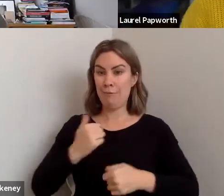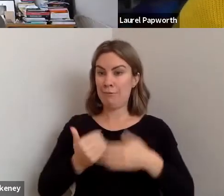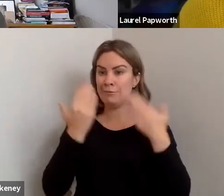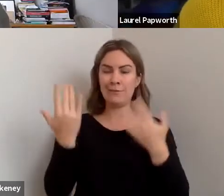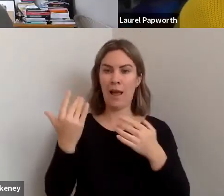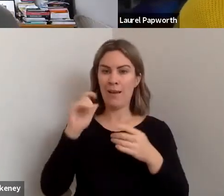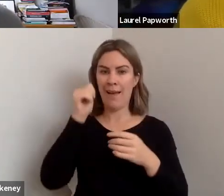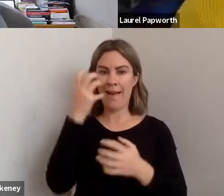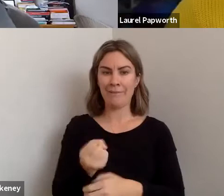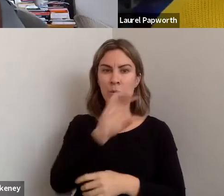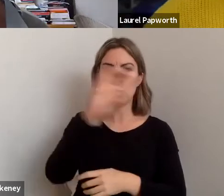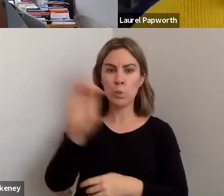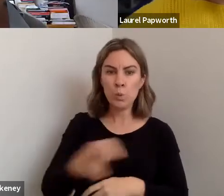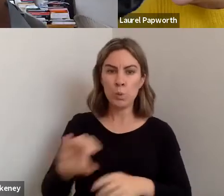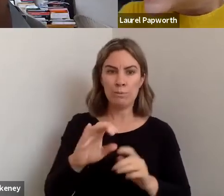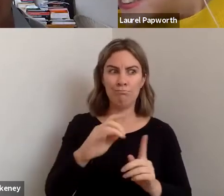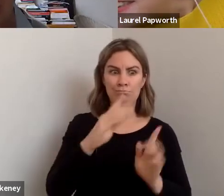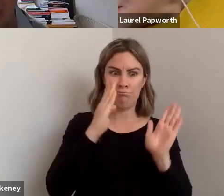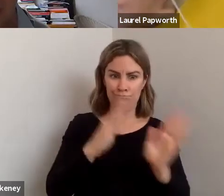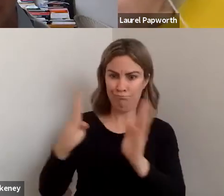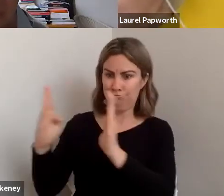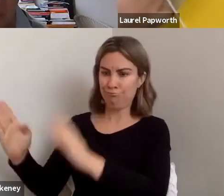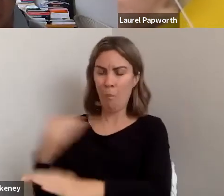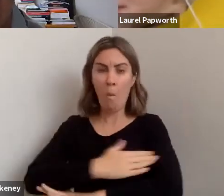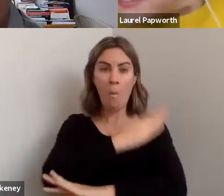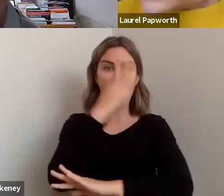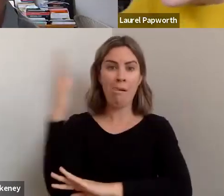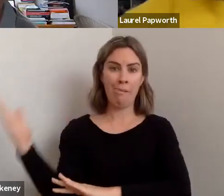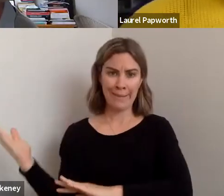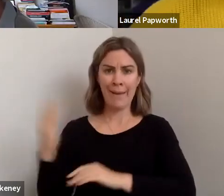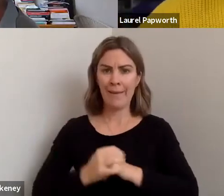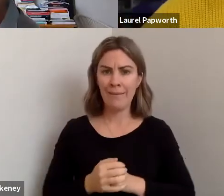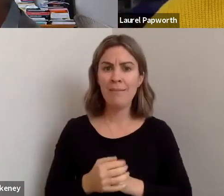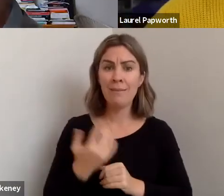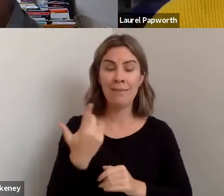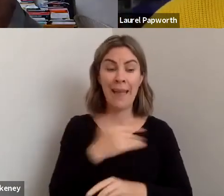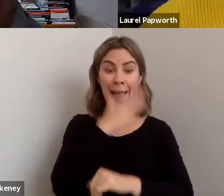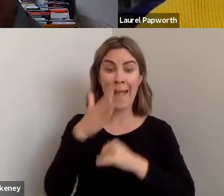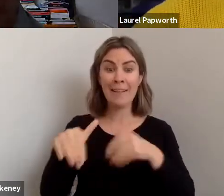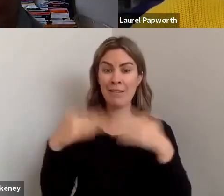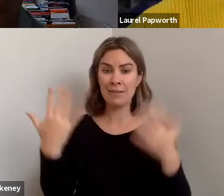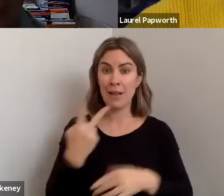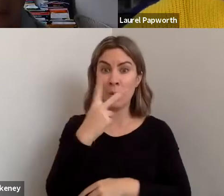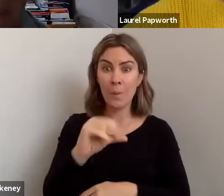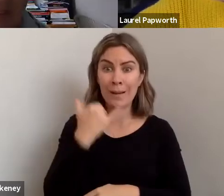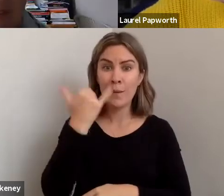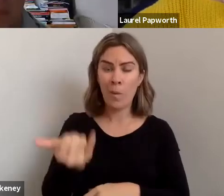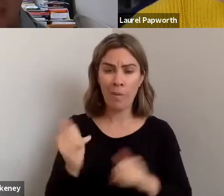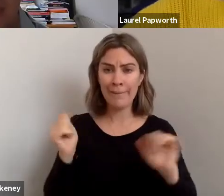little break between everything and, by the end of the day, you've knocked up another 20 calls, which is quite extraordinary in this age.